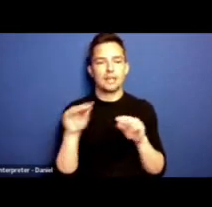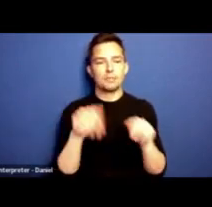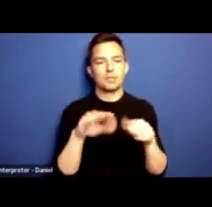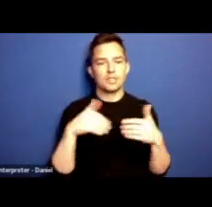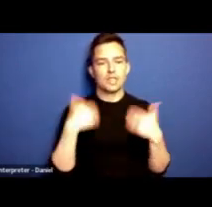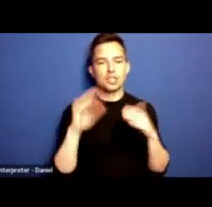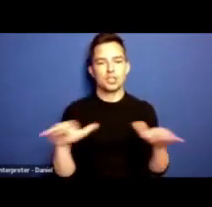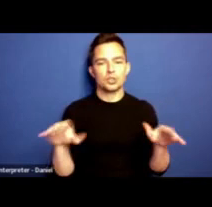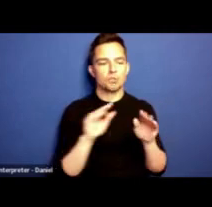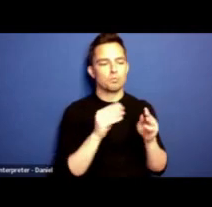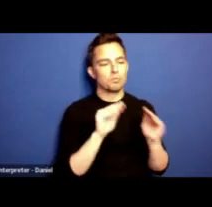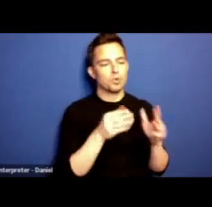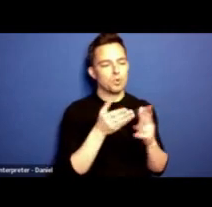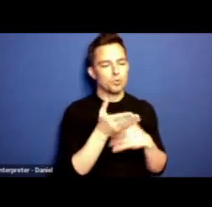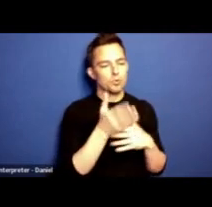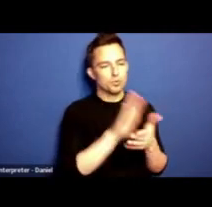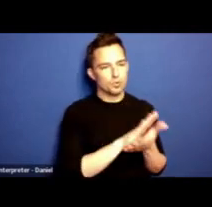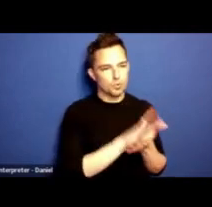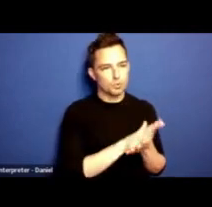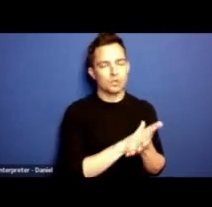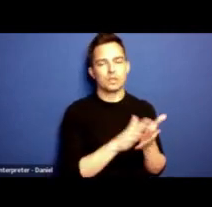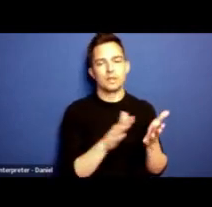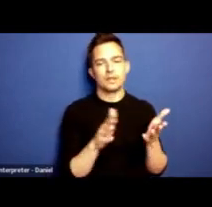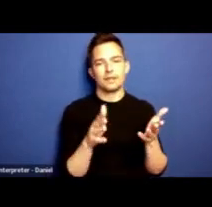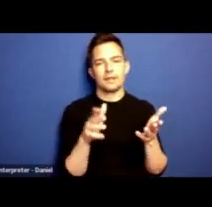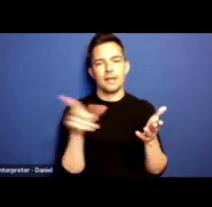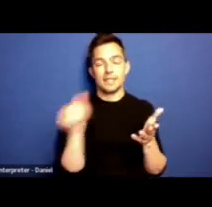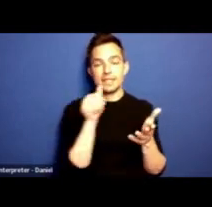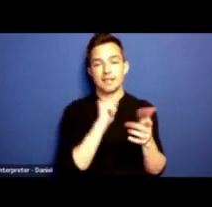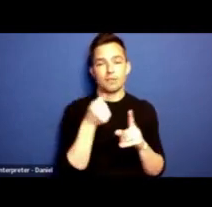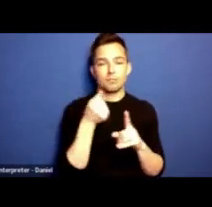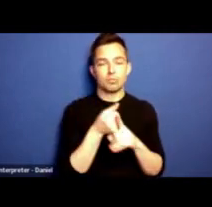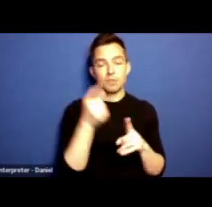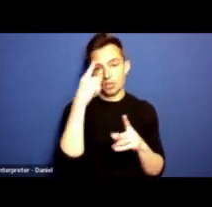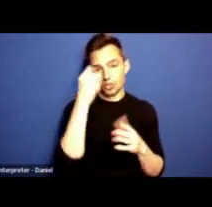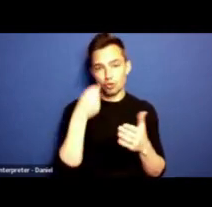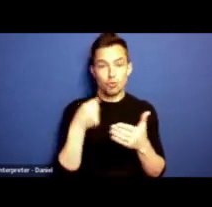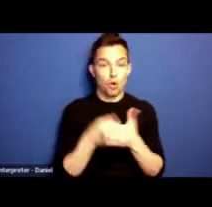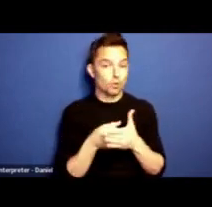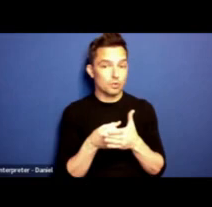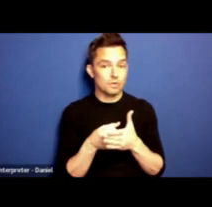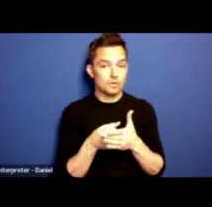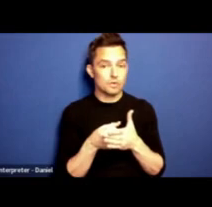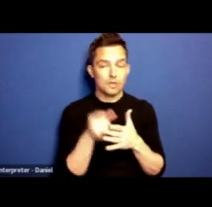through school, and he suffered a stroke. And so he came in to